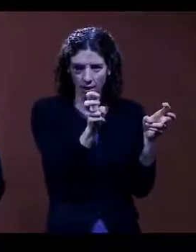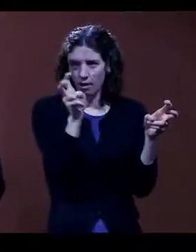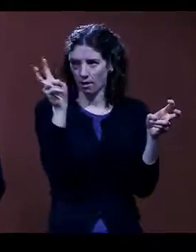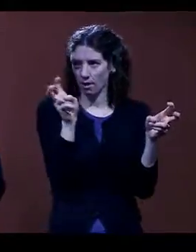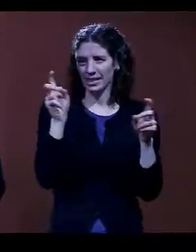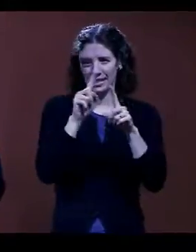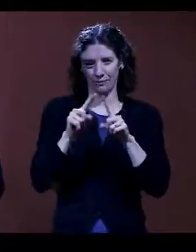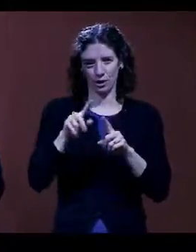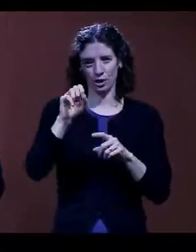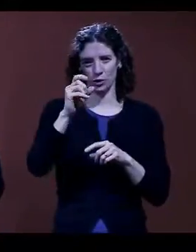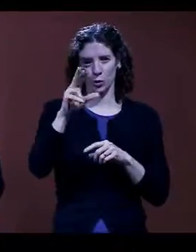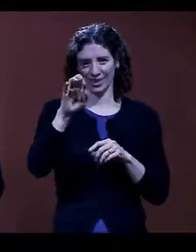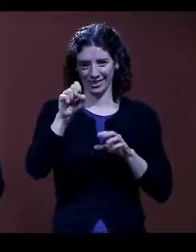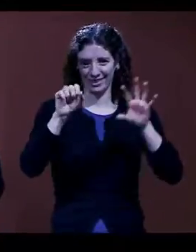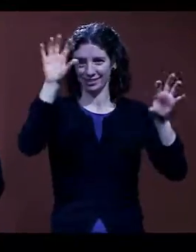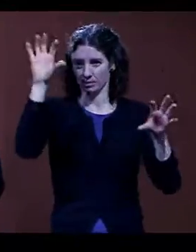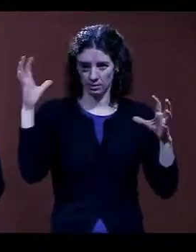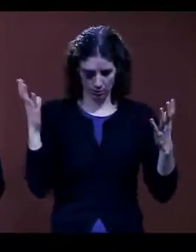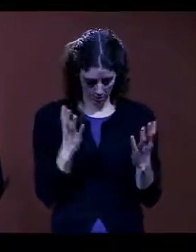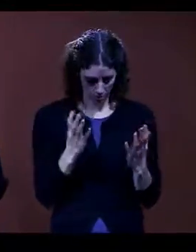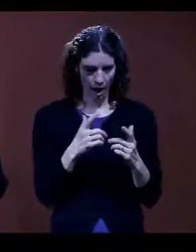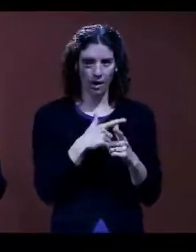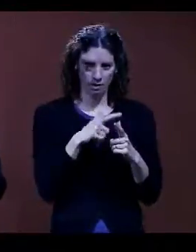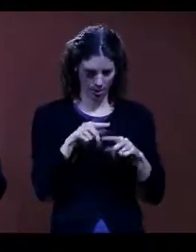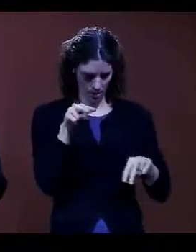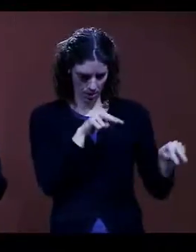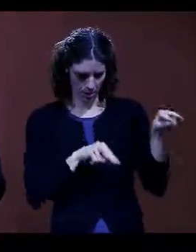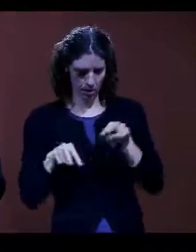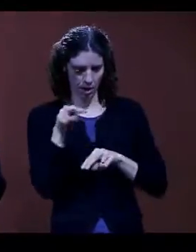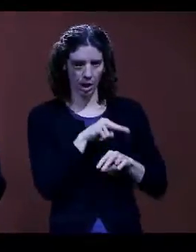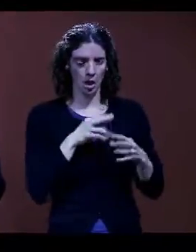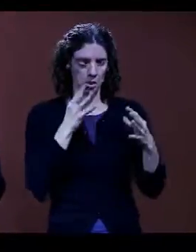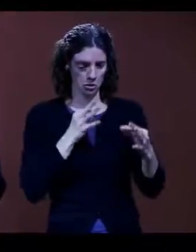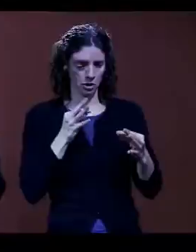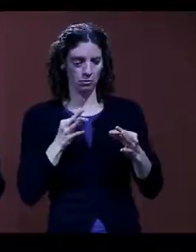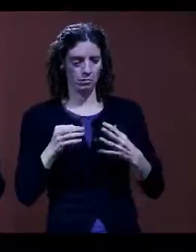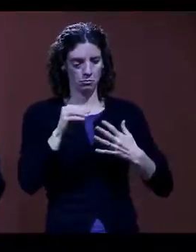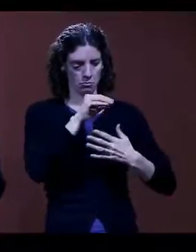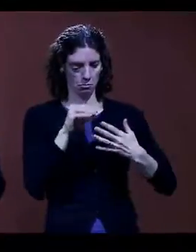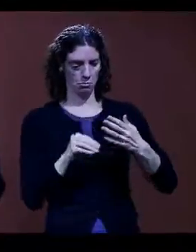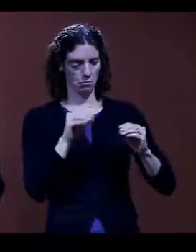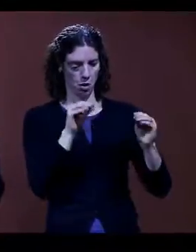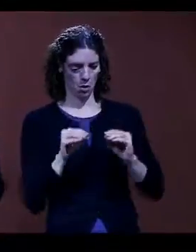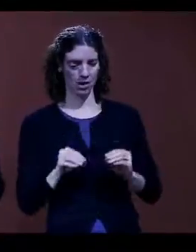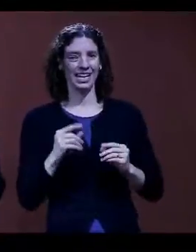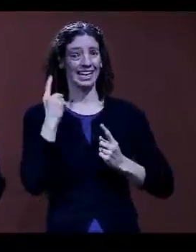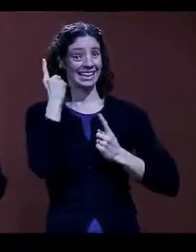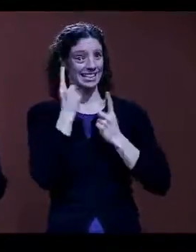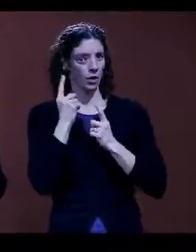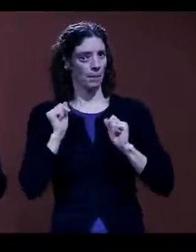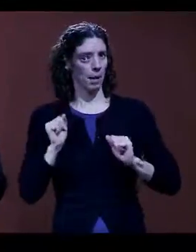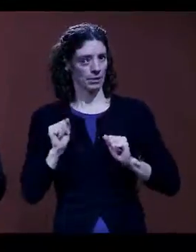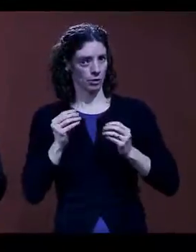to prioritize this information considering all the merits of the different possible solutions, then they're moving this information